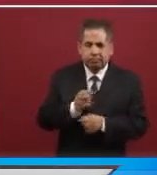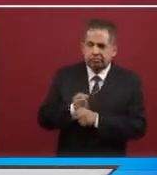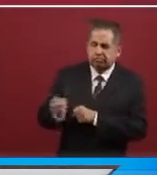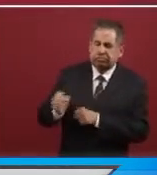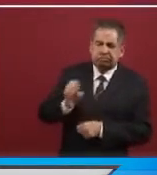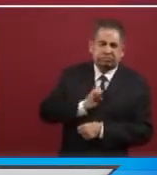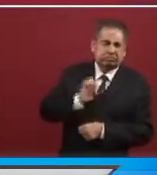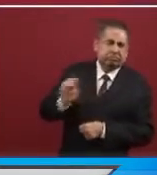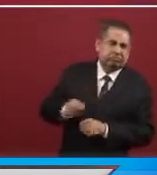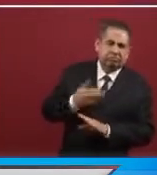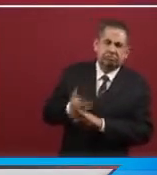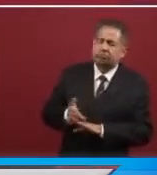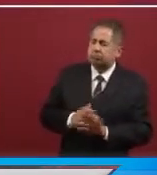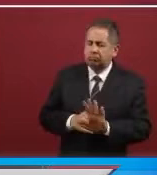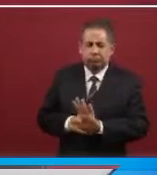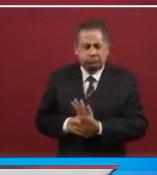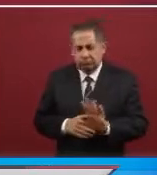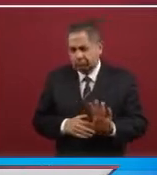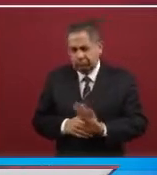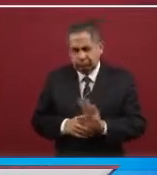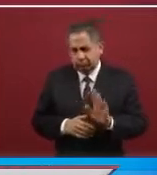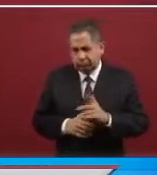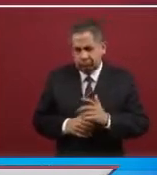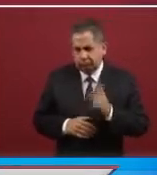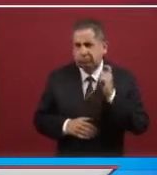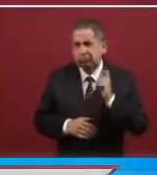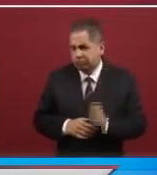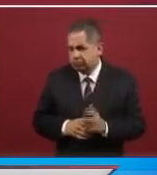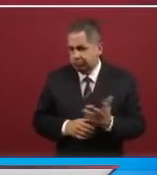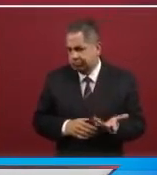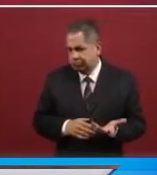The president asks all Mexicans to act with humanism, not with xenophobia